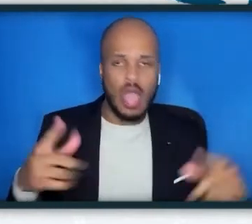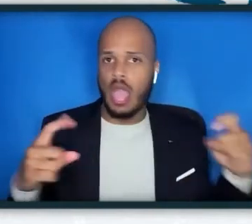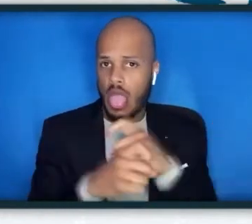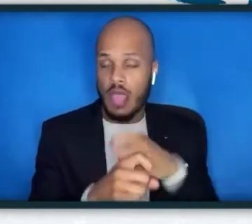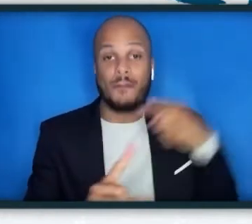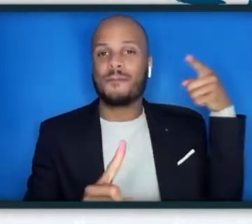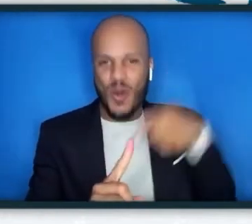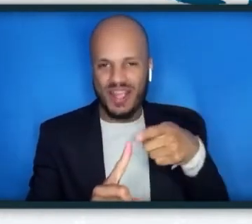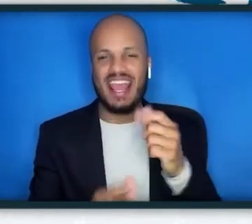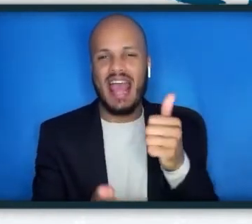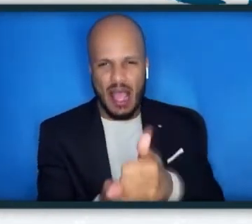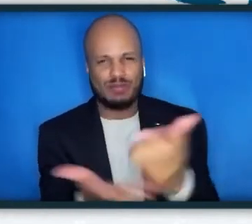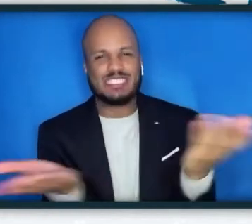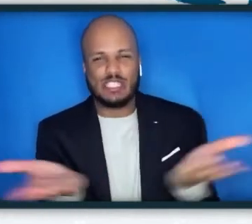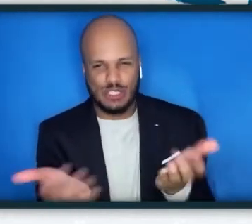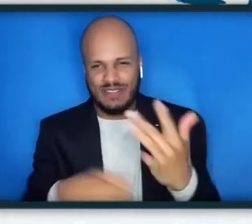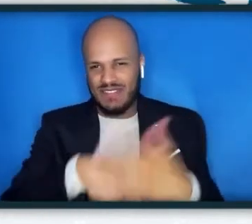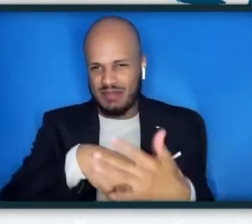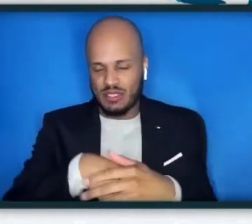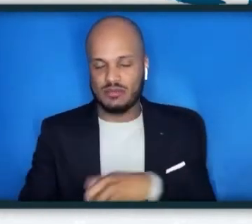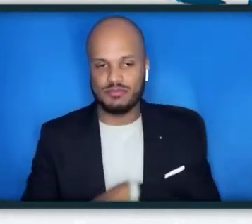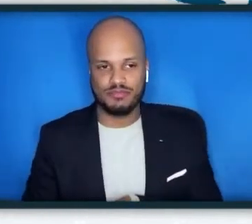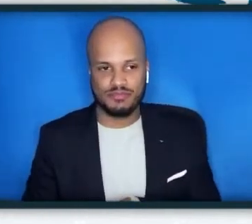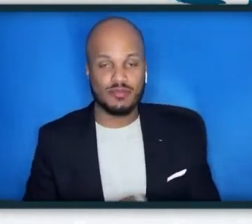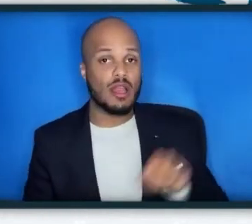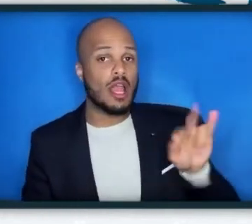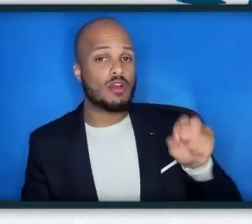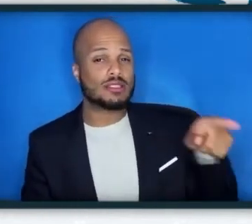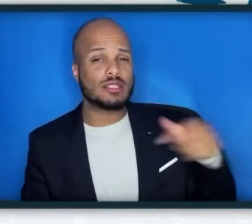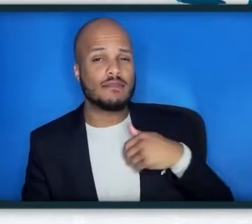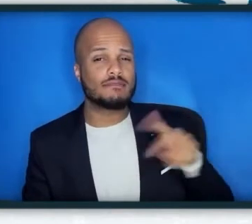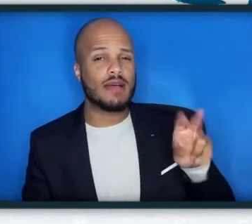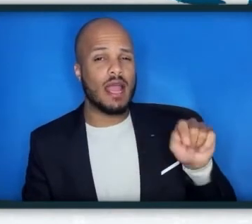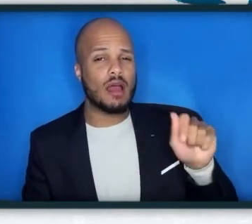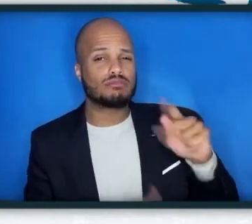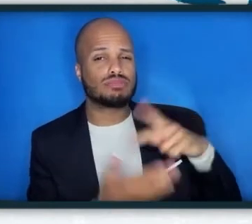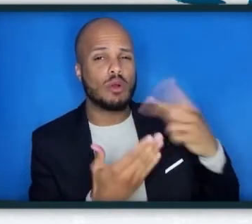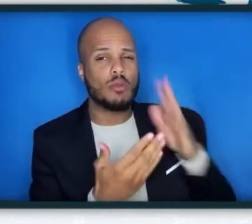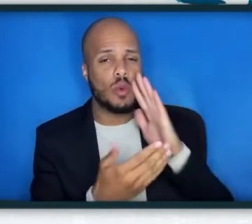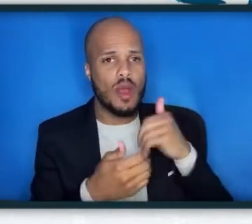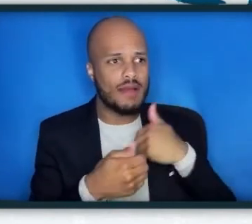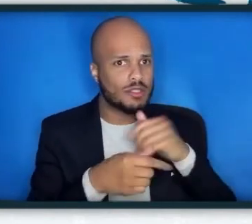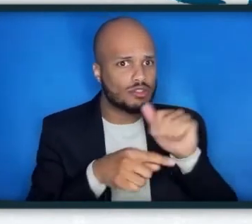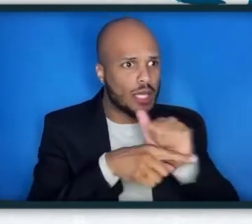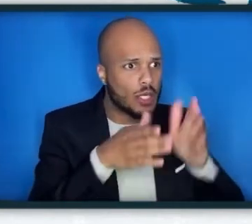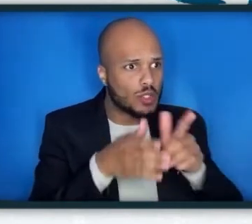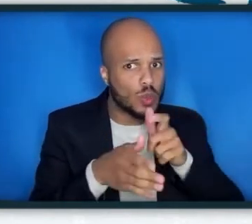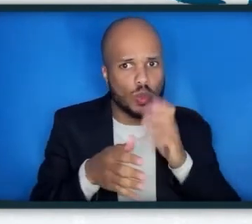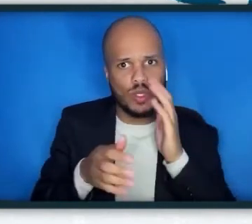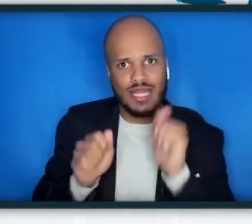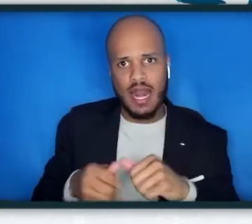The IRS-sponsored VITA program has trained volunteers who can help you file your taxes for free.